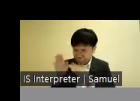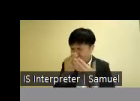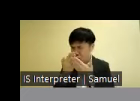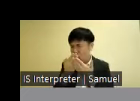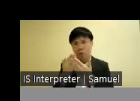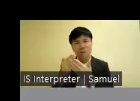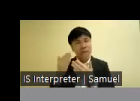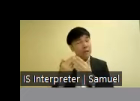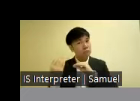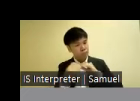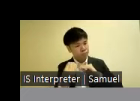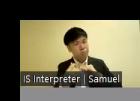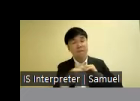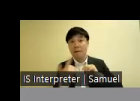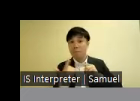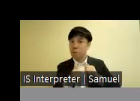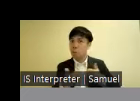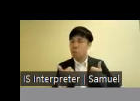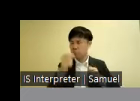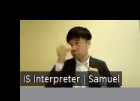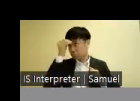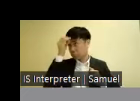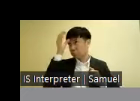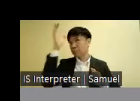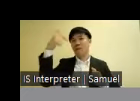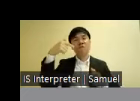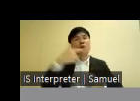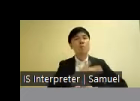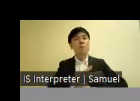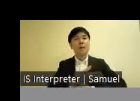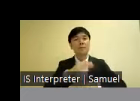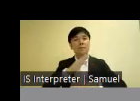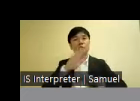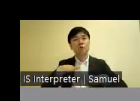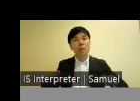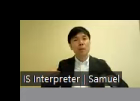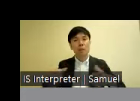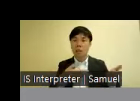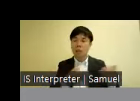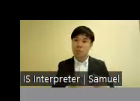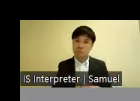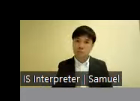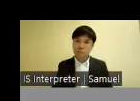Particularly that is addressed for children and considered usually part of education,